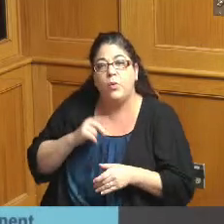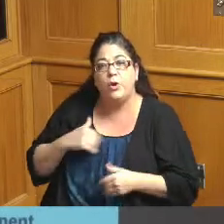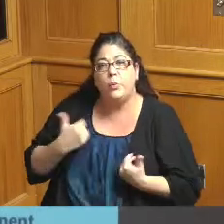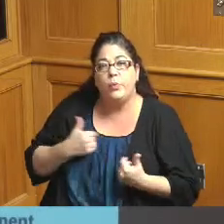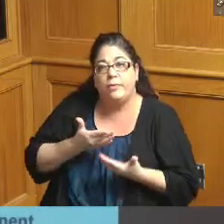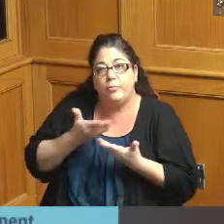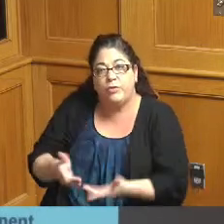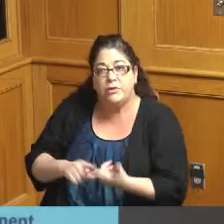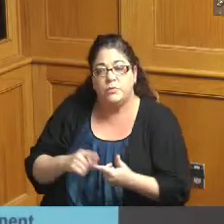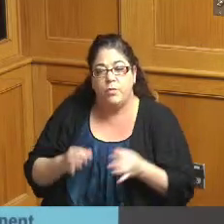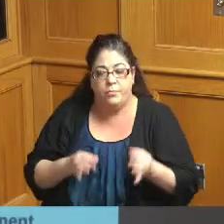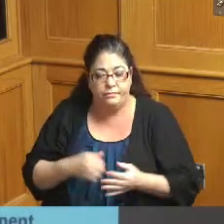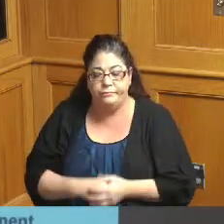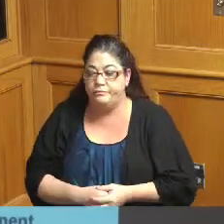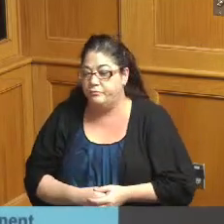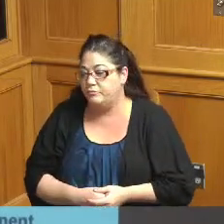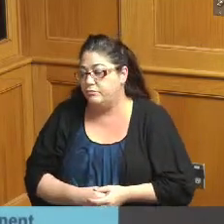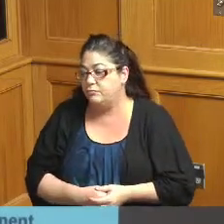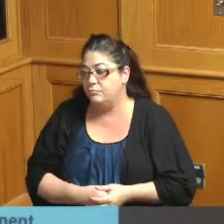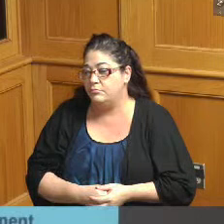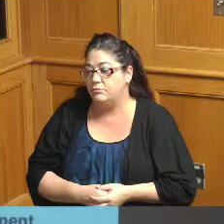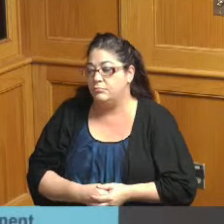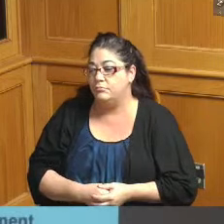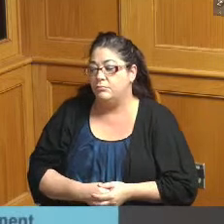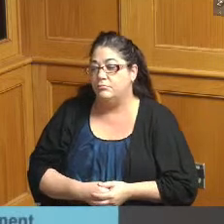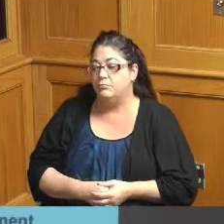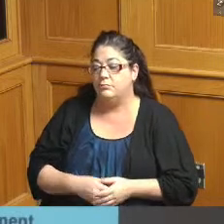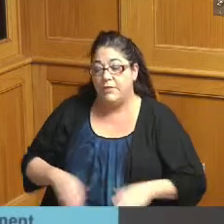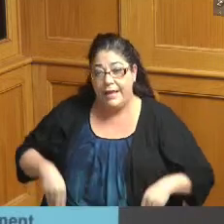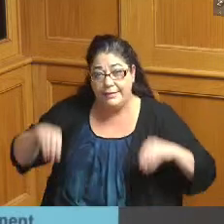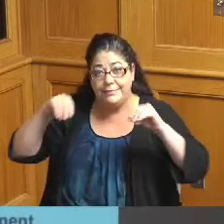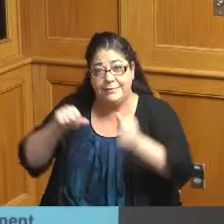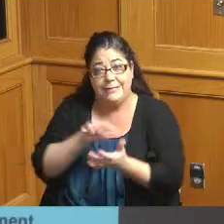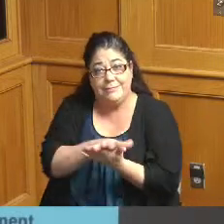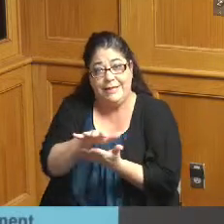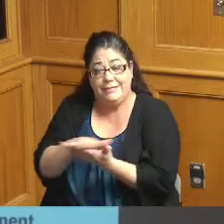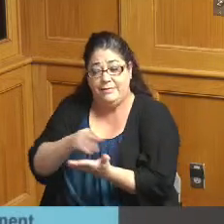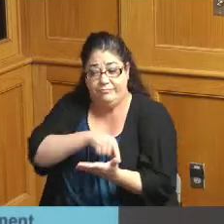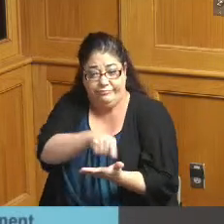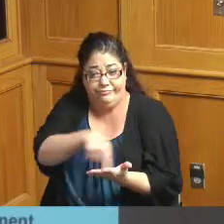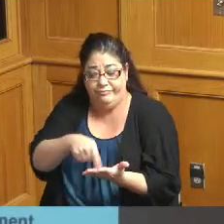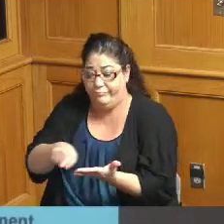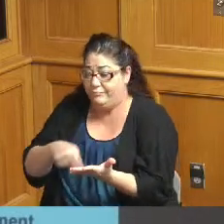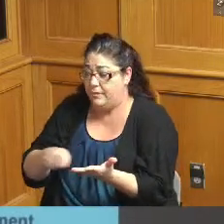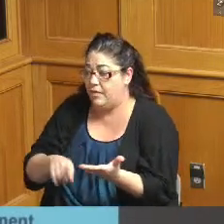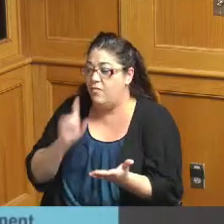you can see also on the expenses we've broken it down by salary benefits operating and then